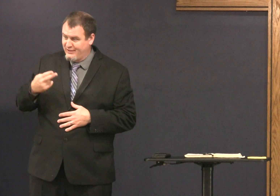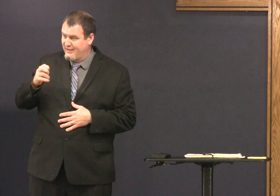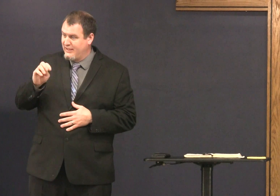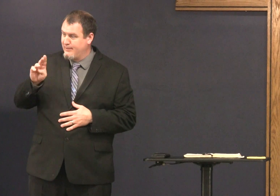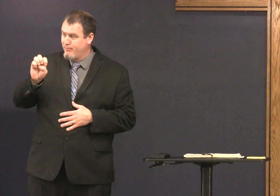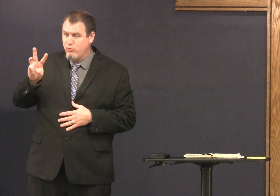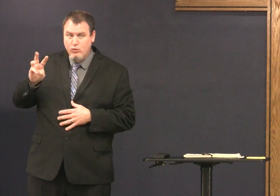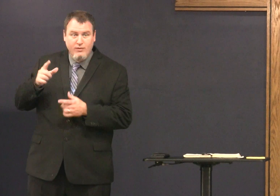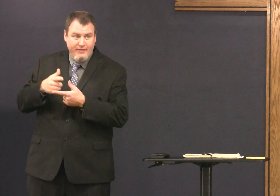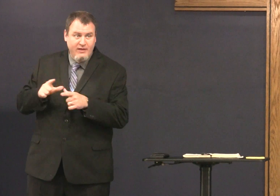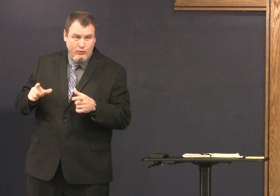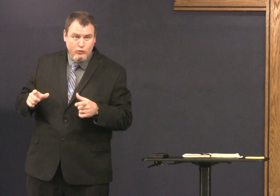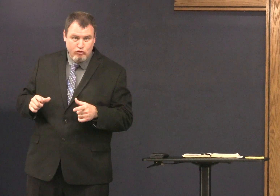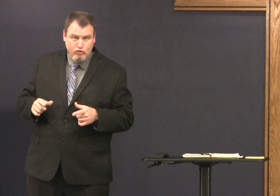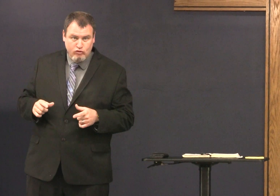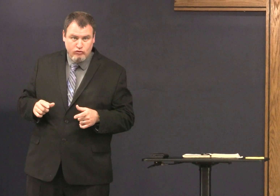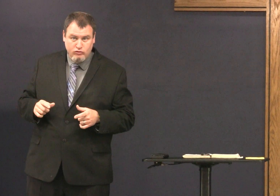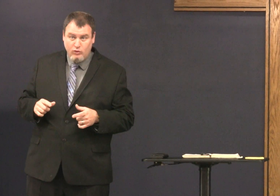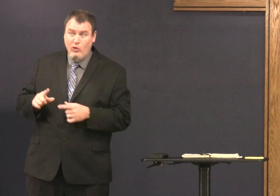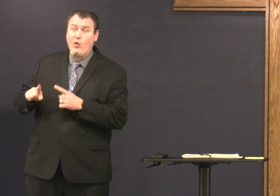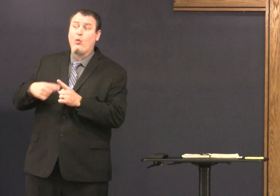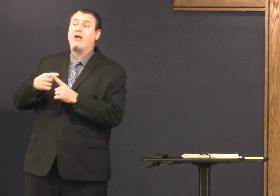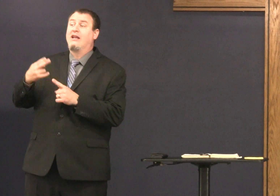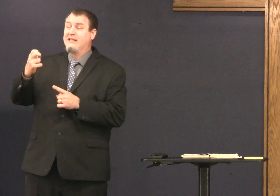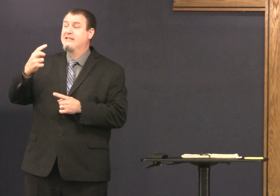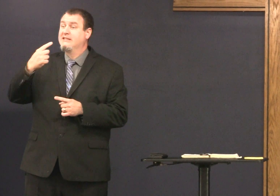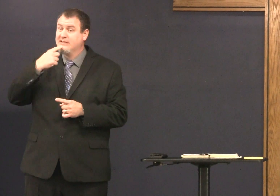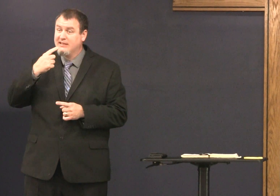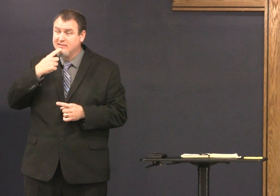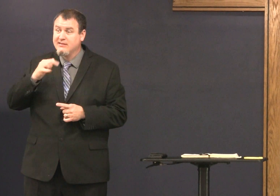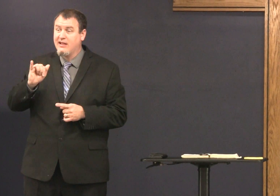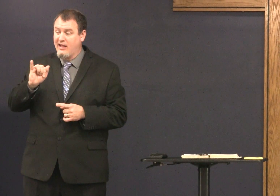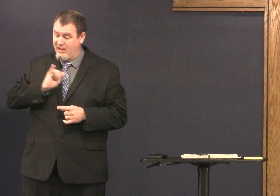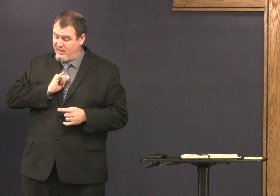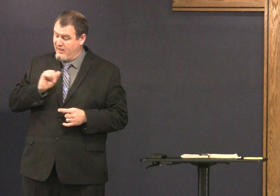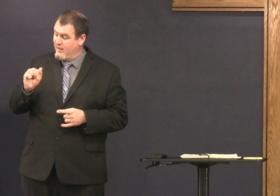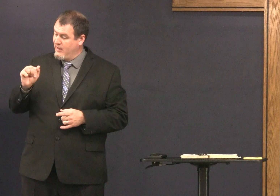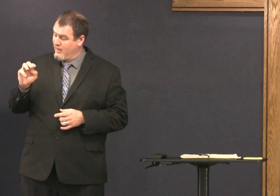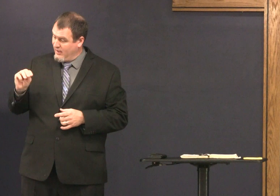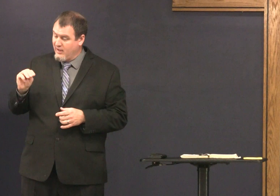he says it in Hebrew in the Hebrew language just so you understand that when he says I am